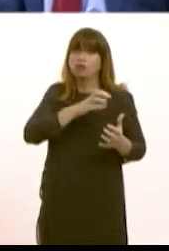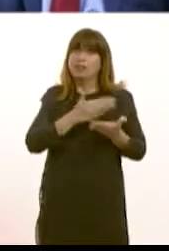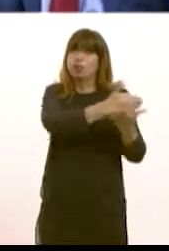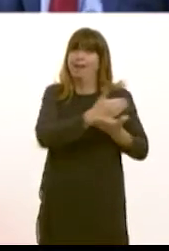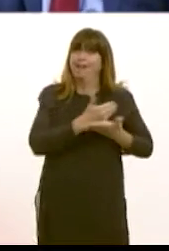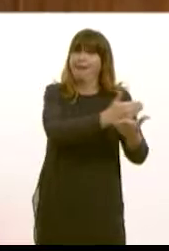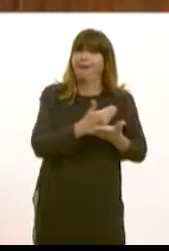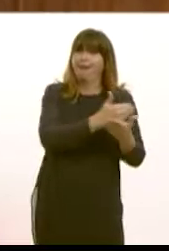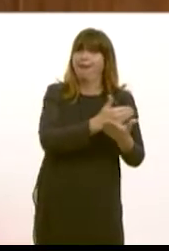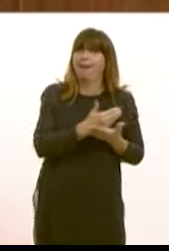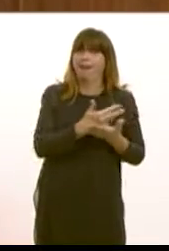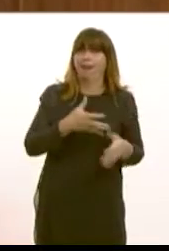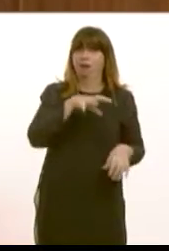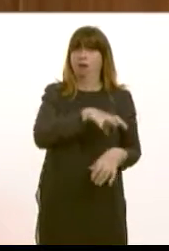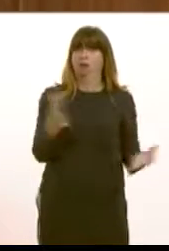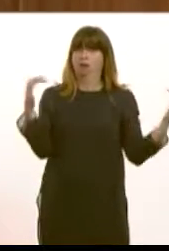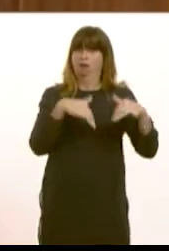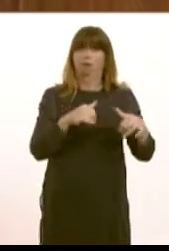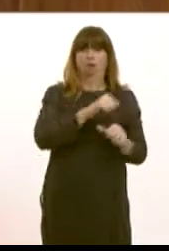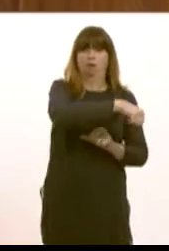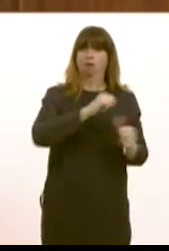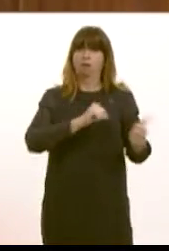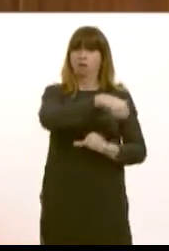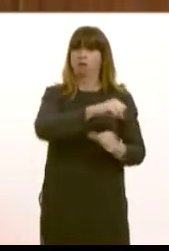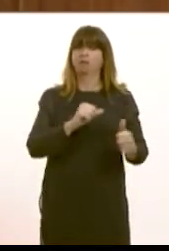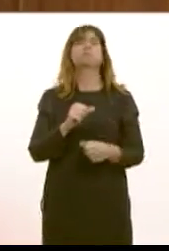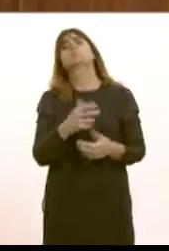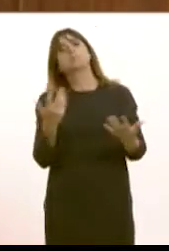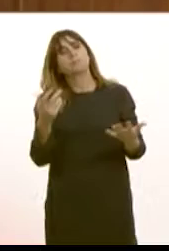Neil Hamilton: Well, of course I accept the point about the capital costs of improving